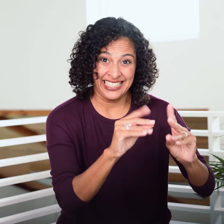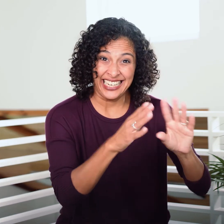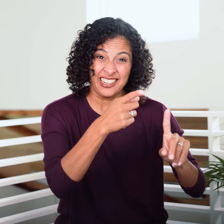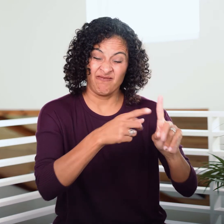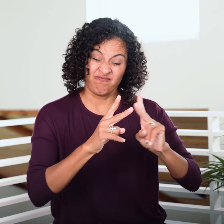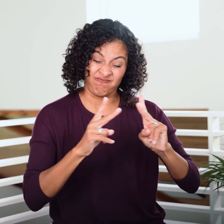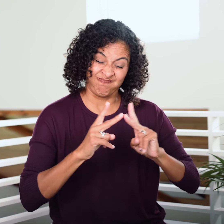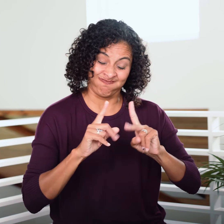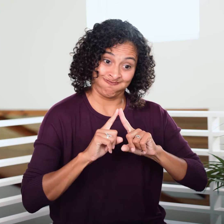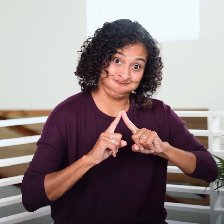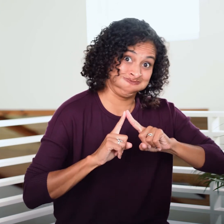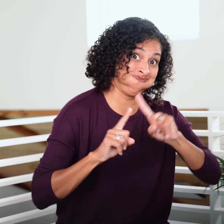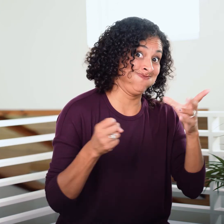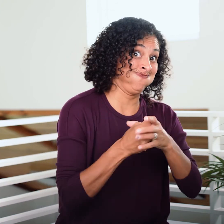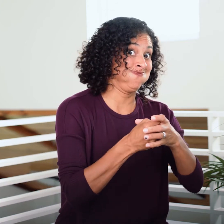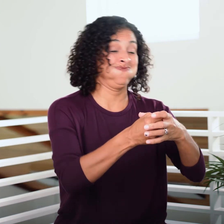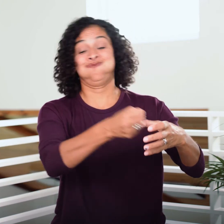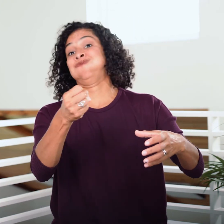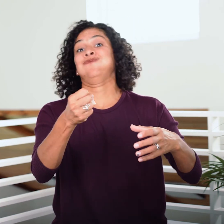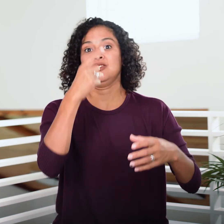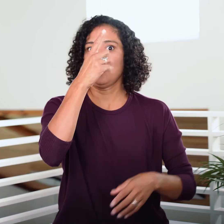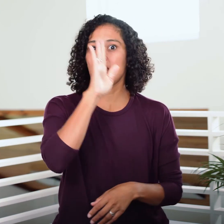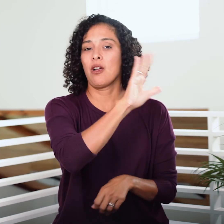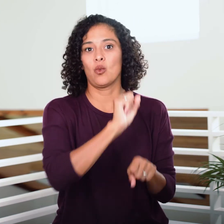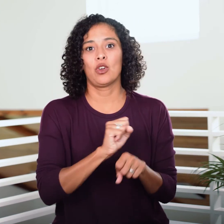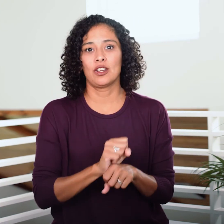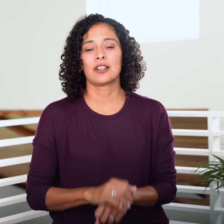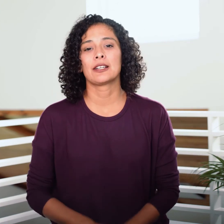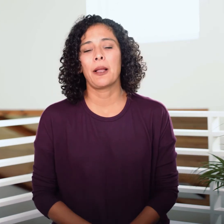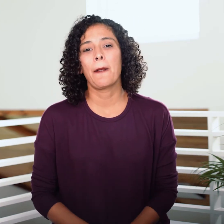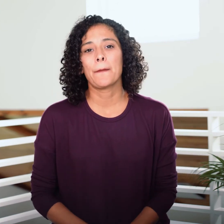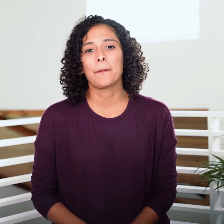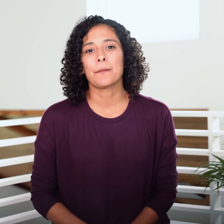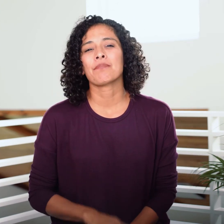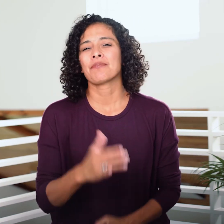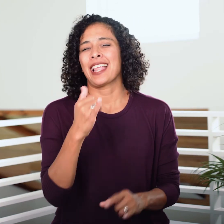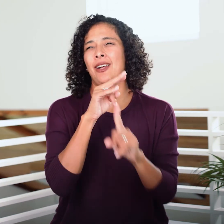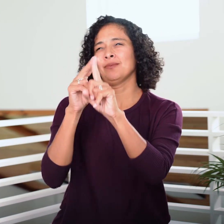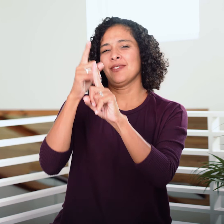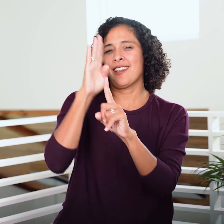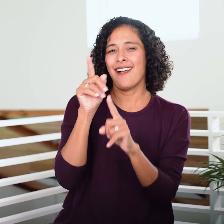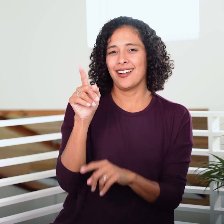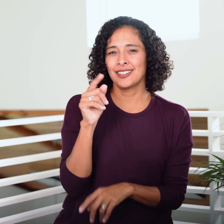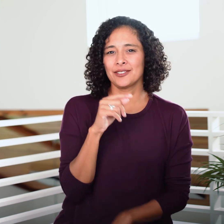and morally distinct in ways that show they’re set apart for God’s work. The God Shot: